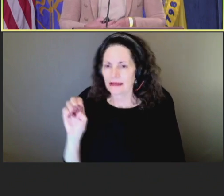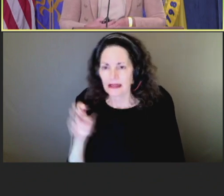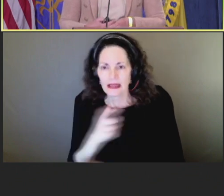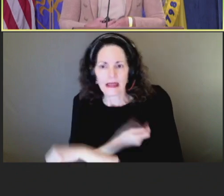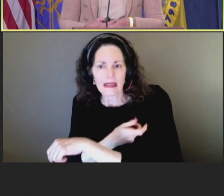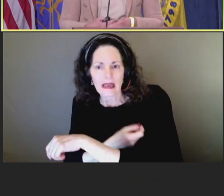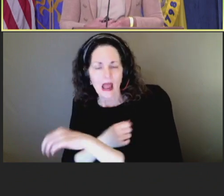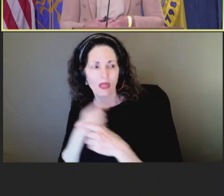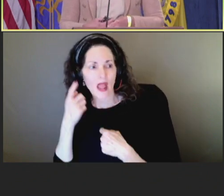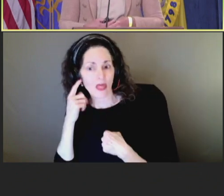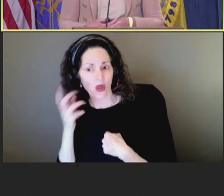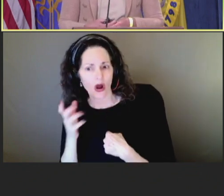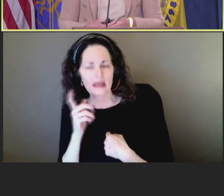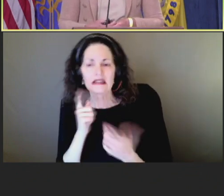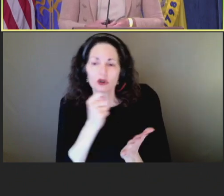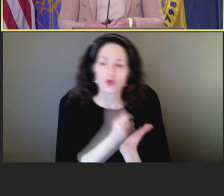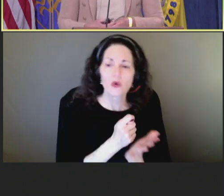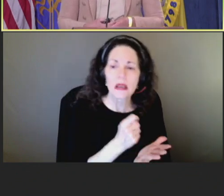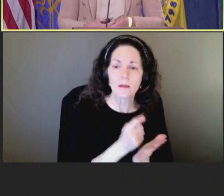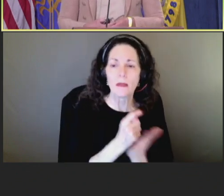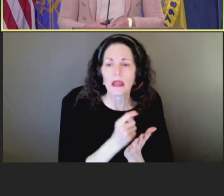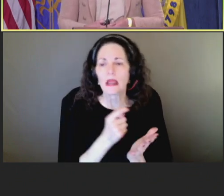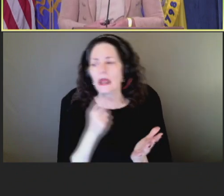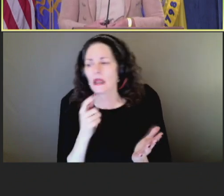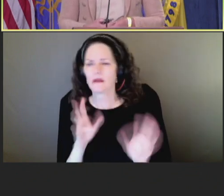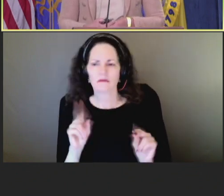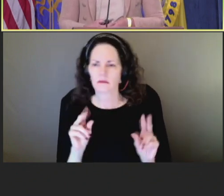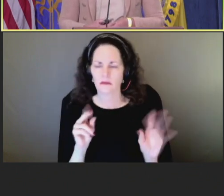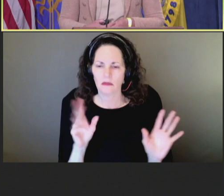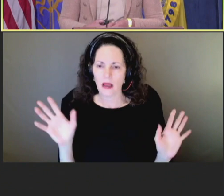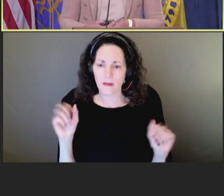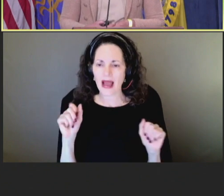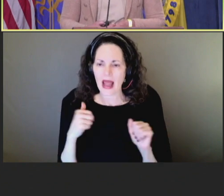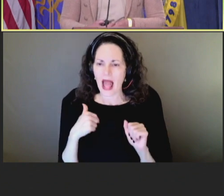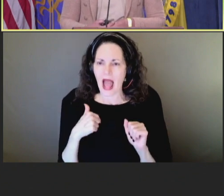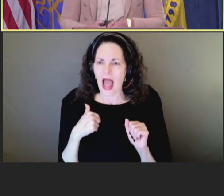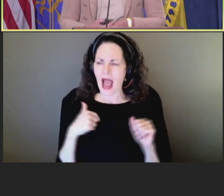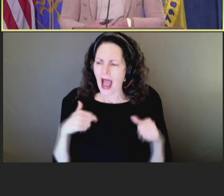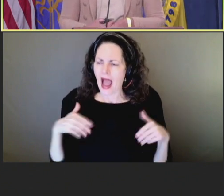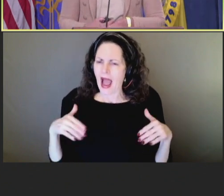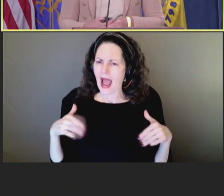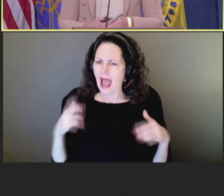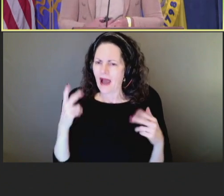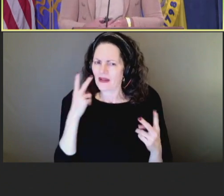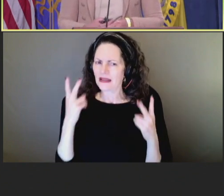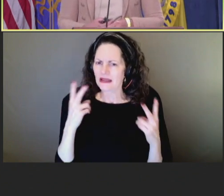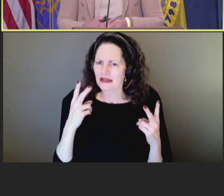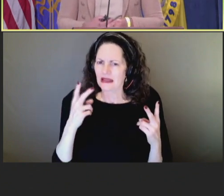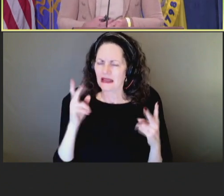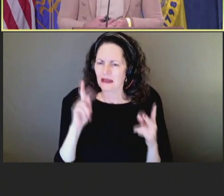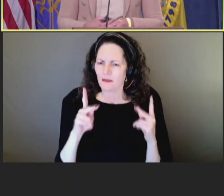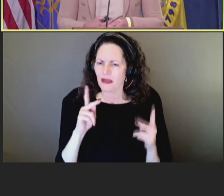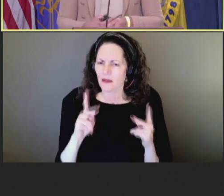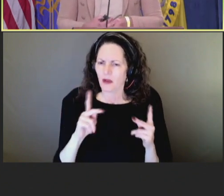be treatment or therapeutic vaccines. I will say that I haven't seen that type of pushback at all.